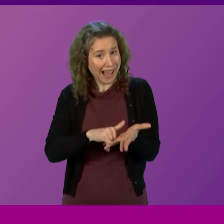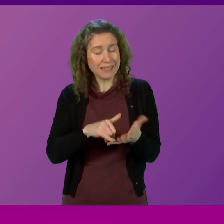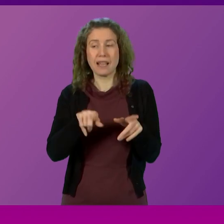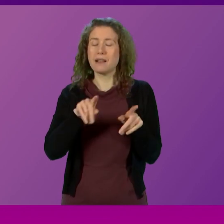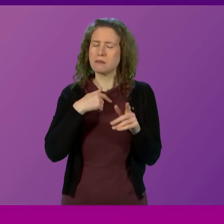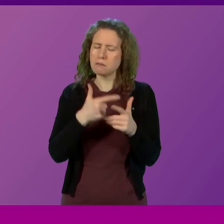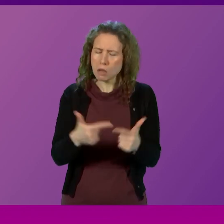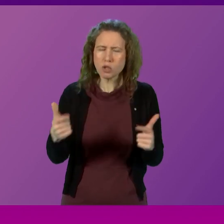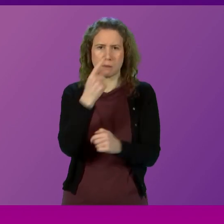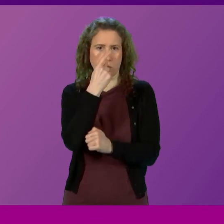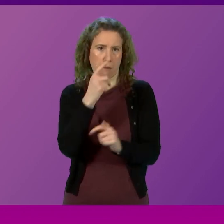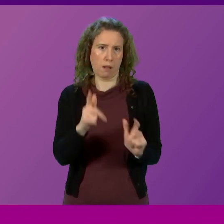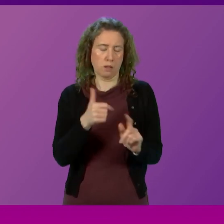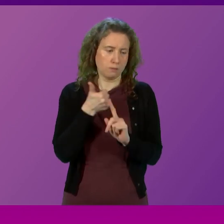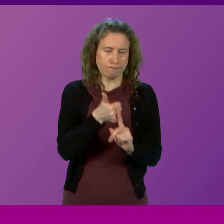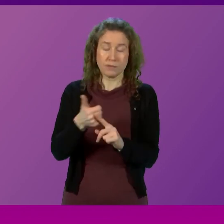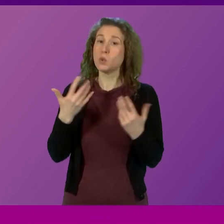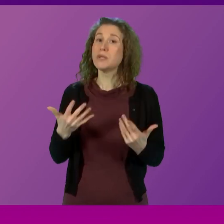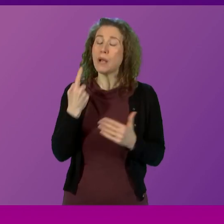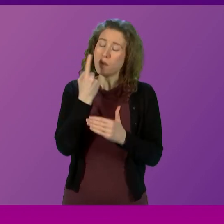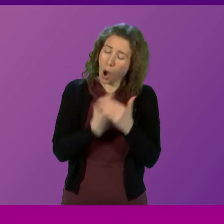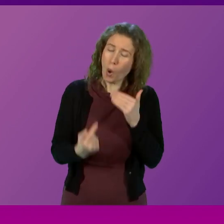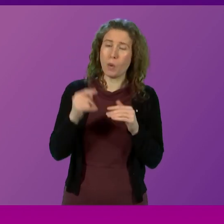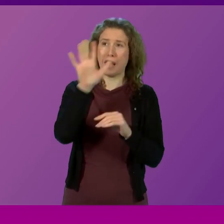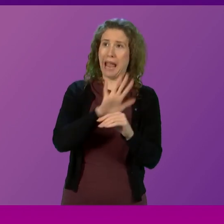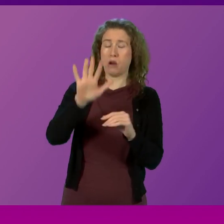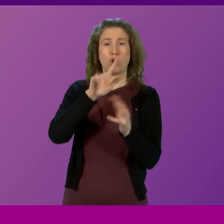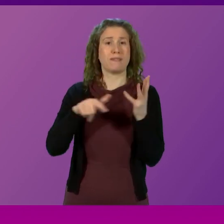we possibly can. Today, this is the only part of the United Kingdom in which there